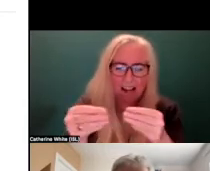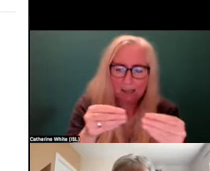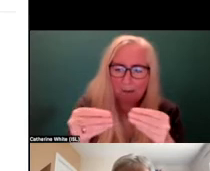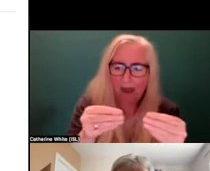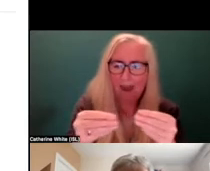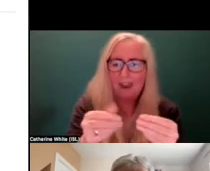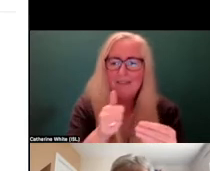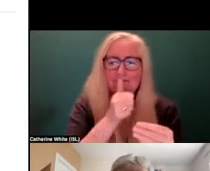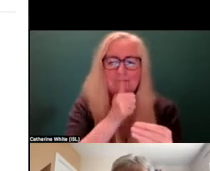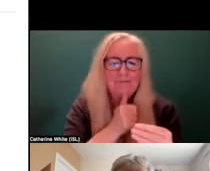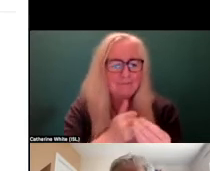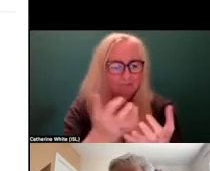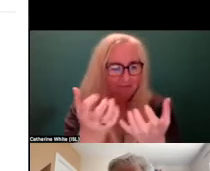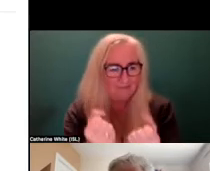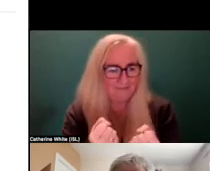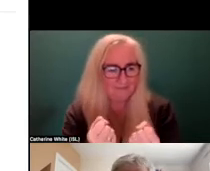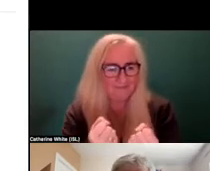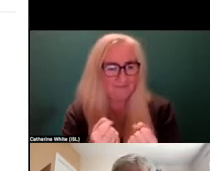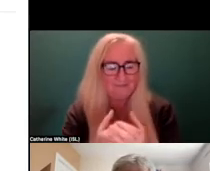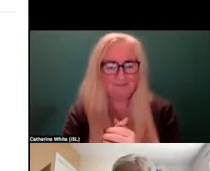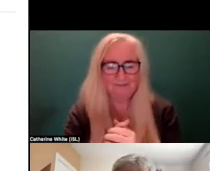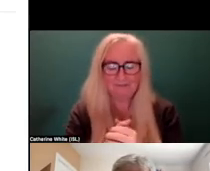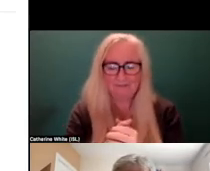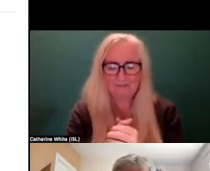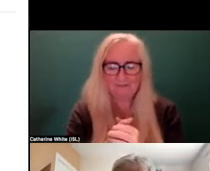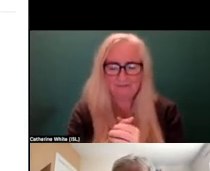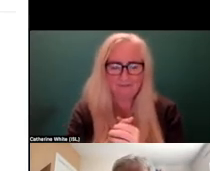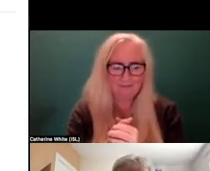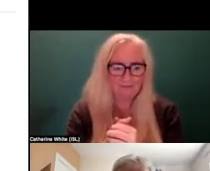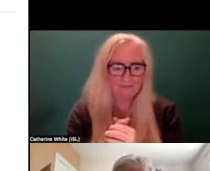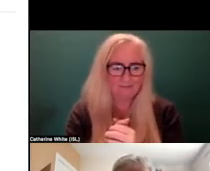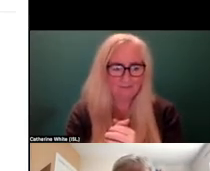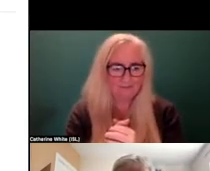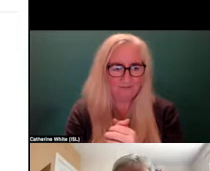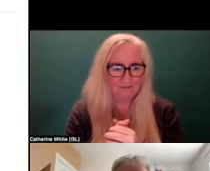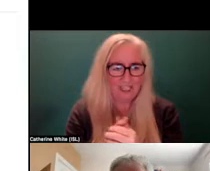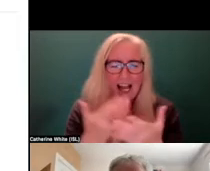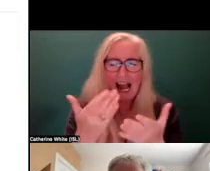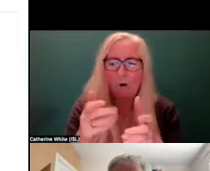tolerance, the opportunities for expansion and conversion and versatility.